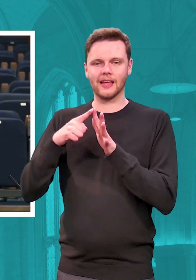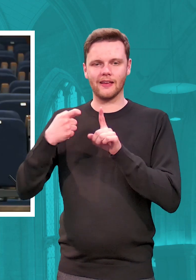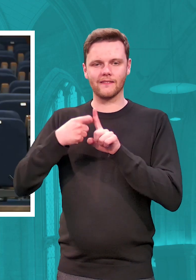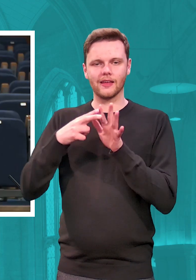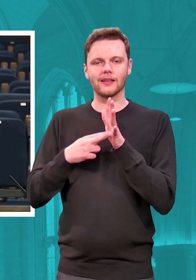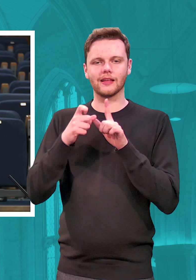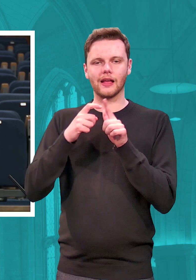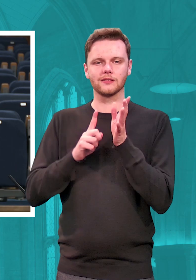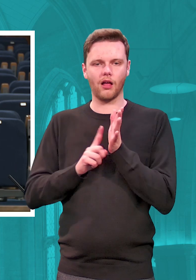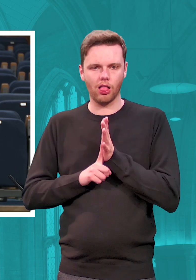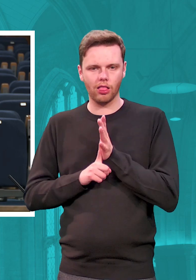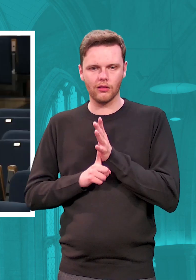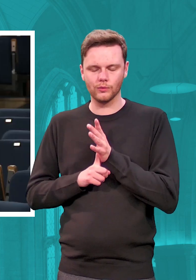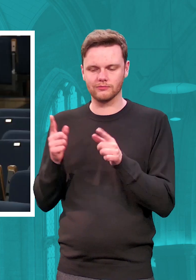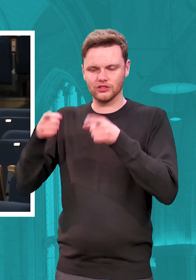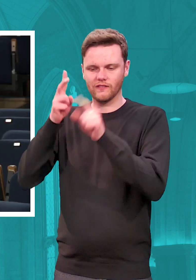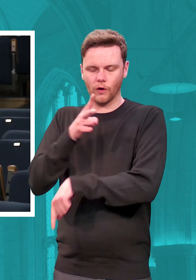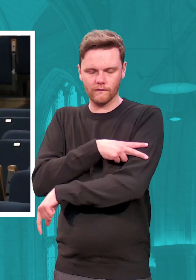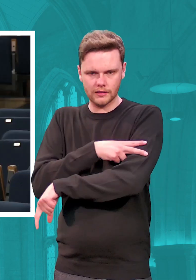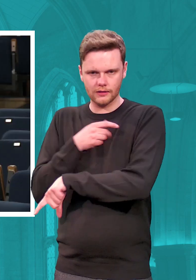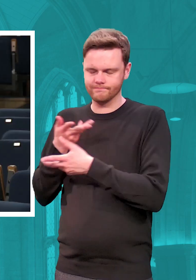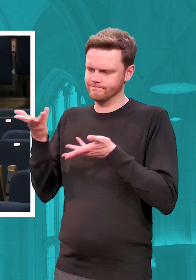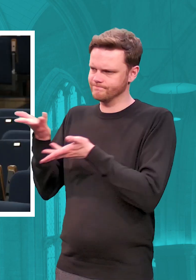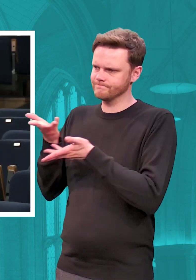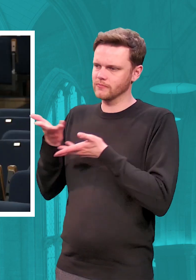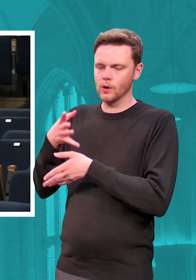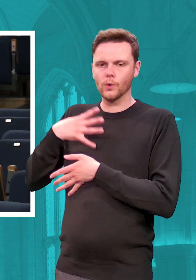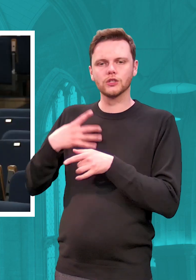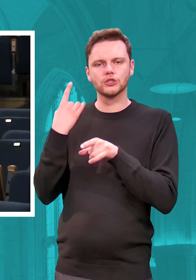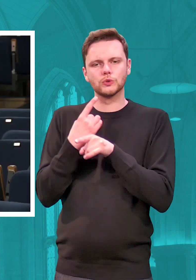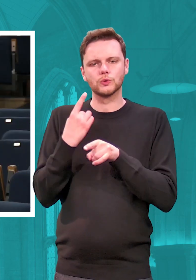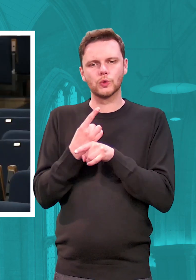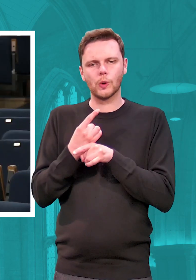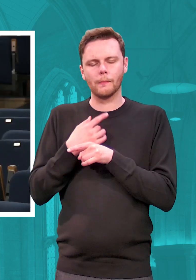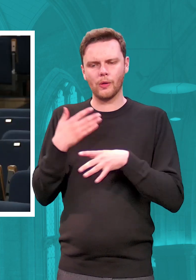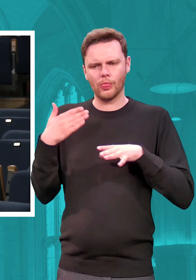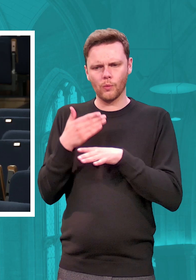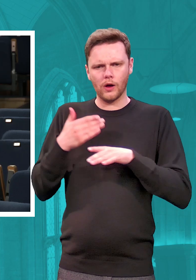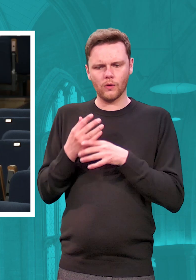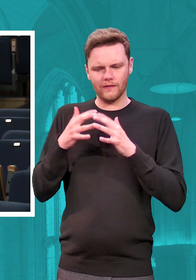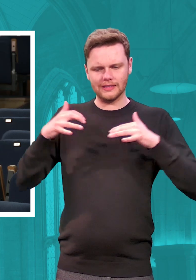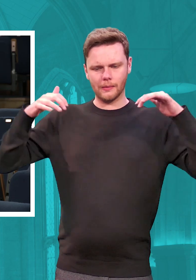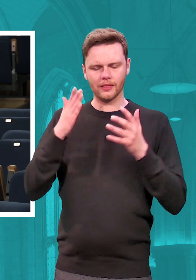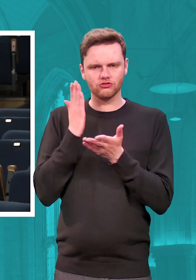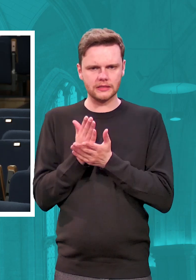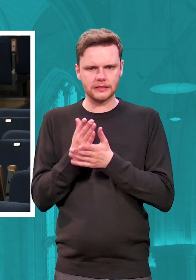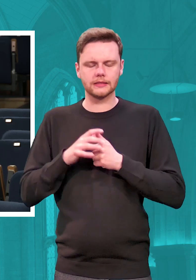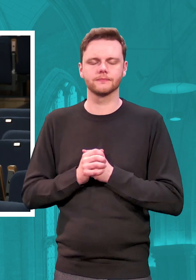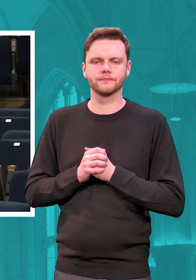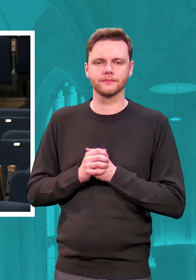And in conversation with each other, we want to tell you something about the work of the Assembly Trustees. You should also watch the presentation